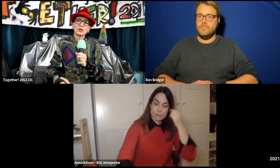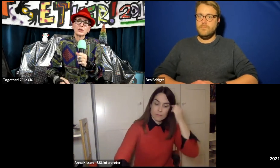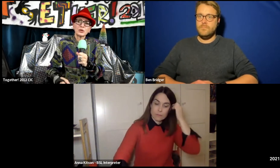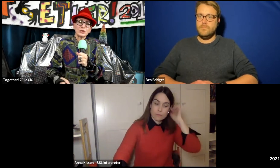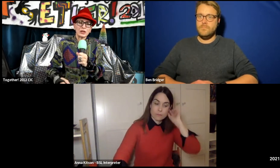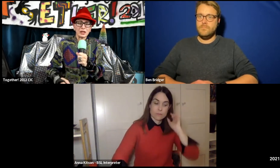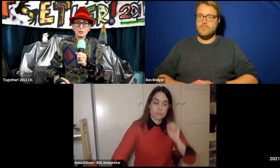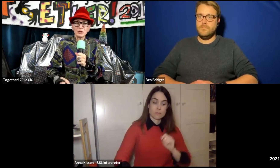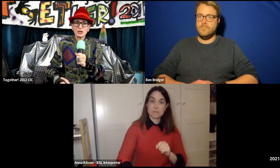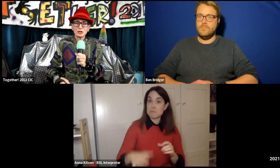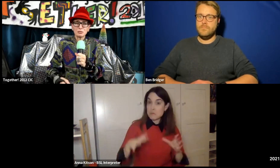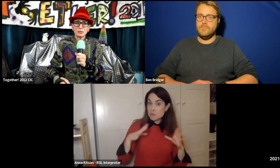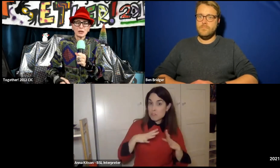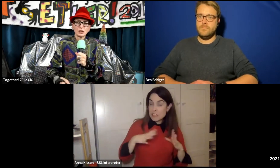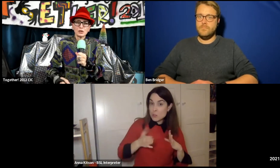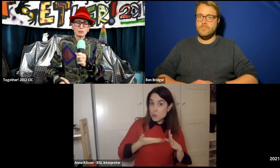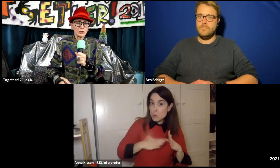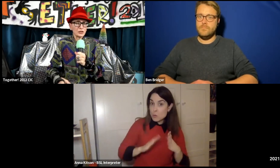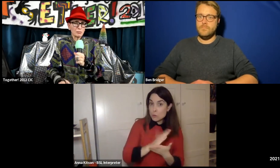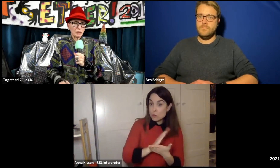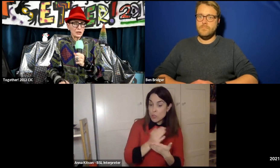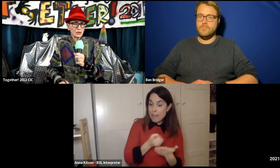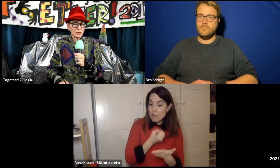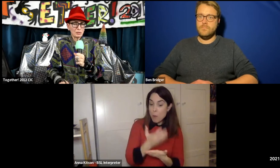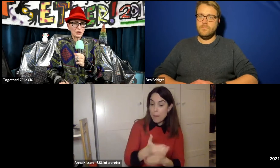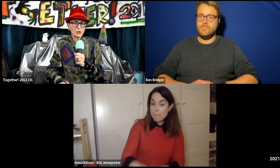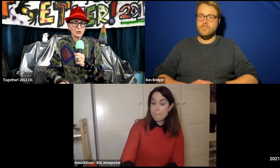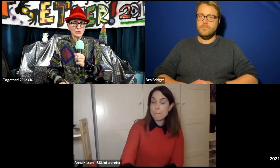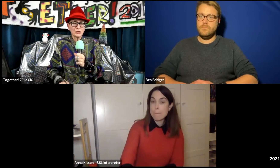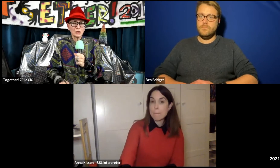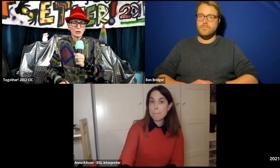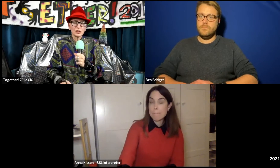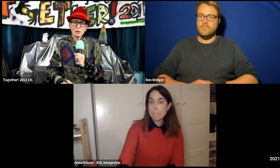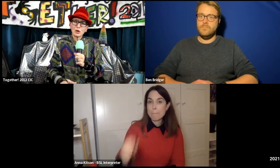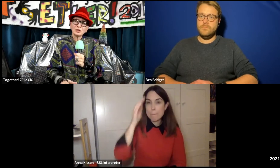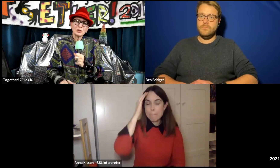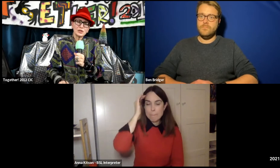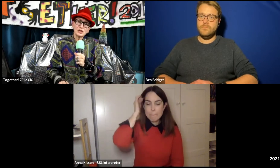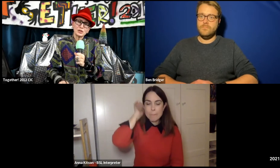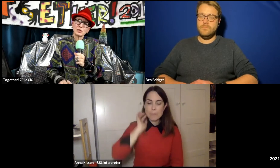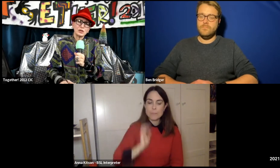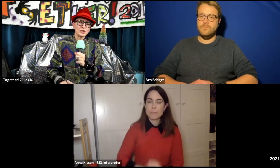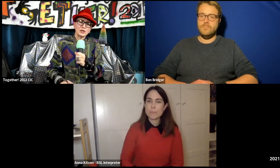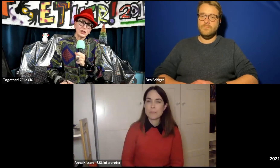I'll let Emily press her buttons -- I say behind the scenes but she's in